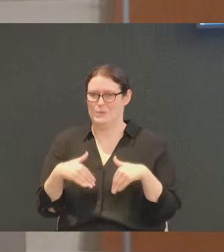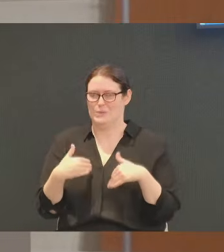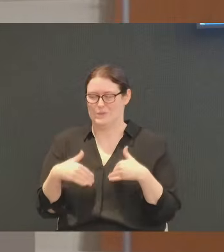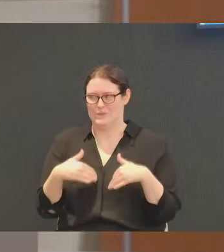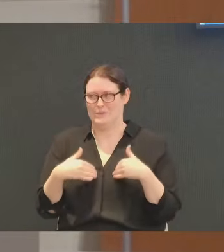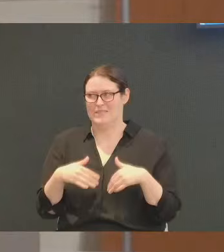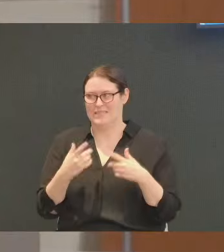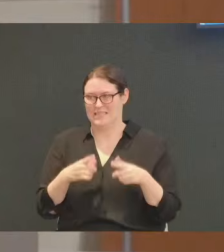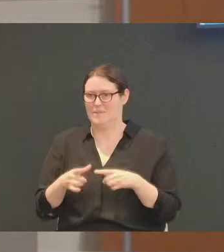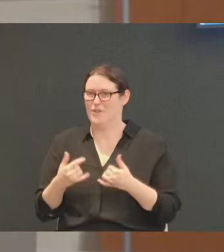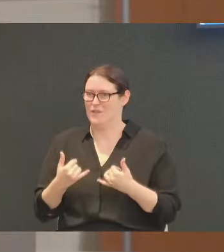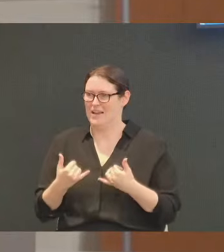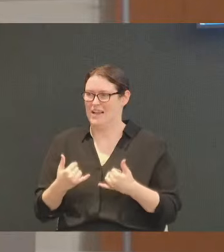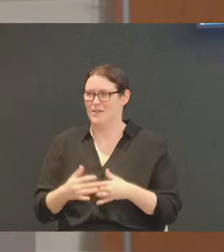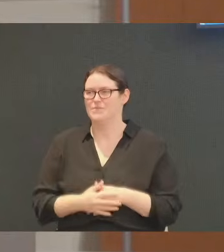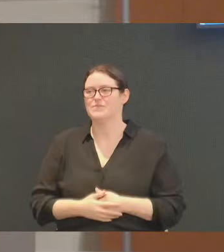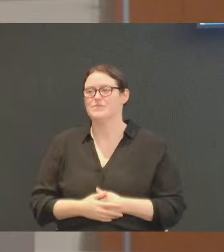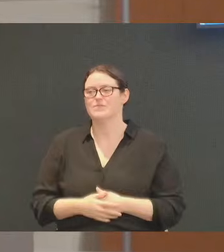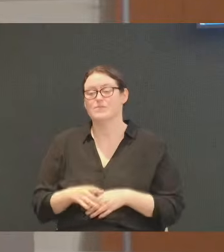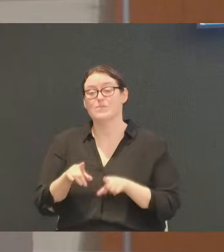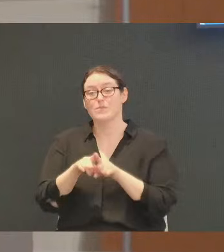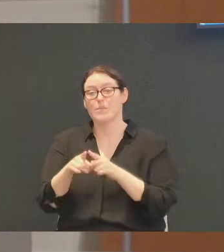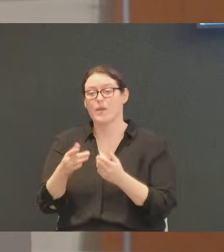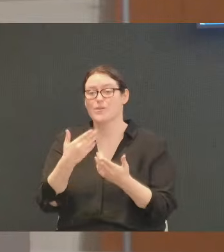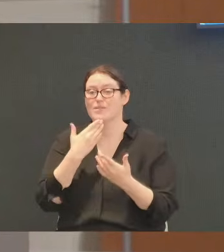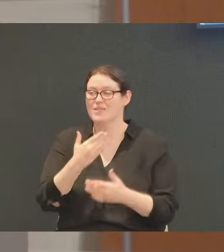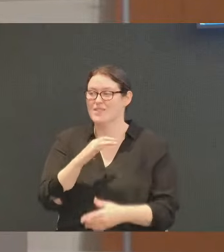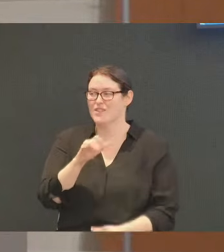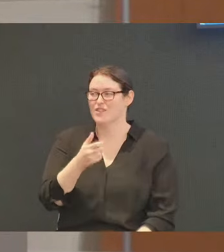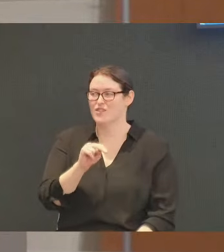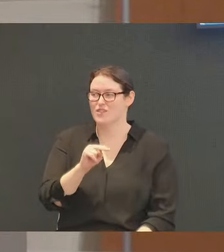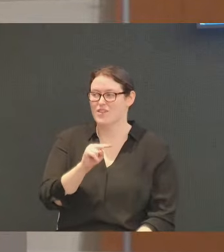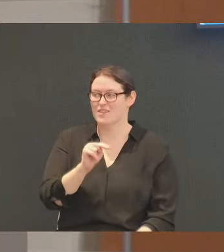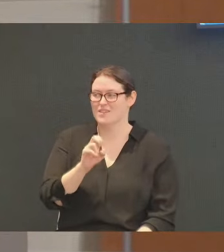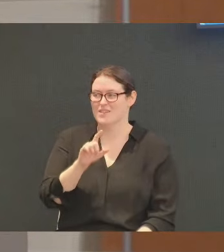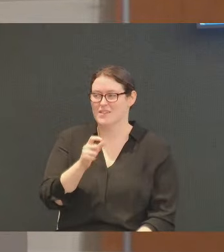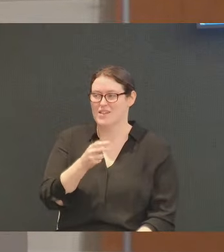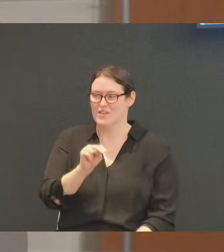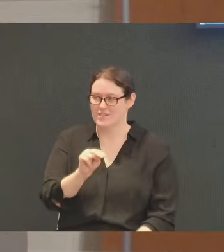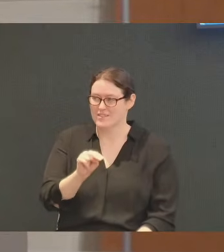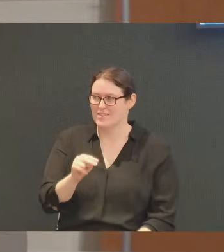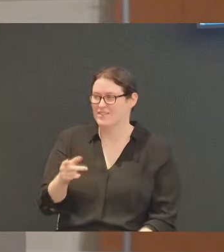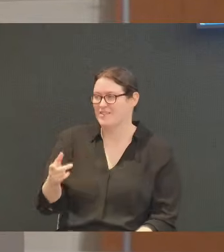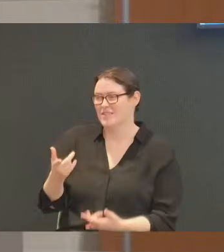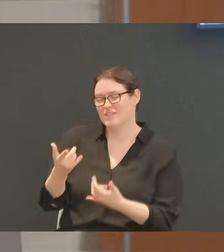us currently. I also want to thank John Nelson. John is going to still be around so it's not like